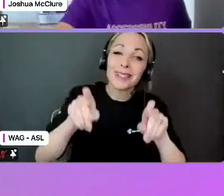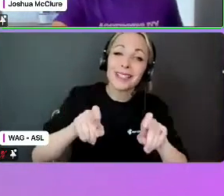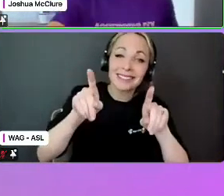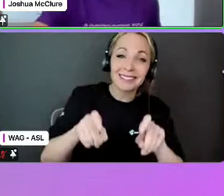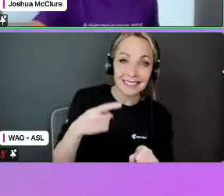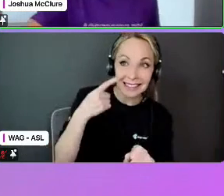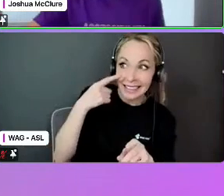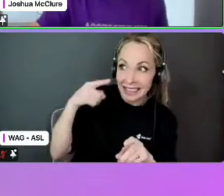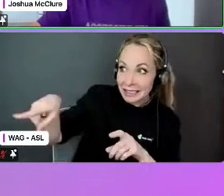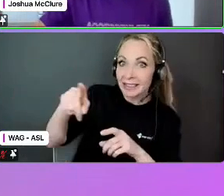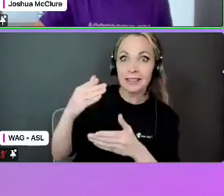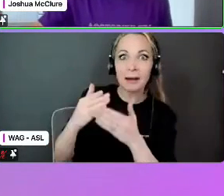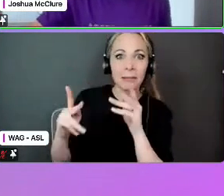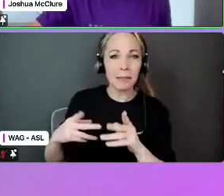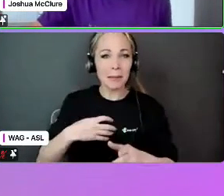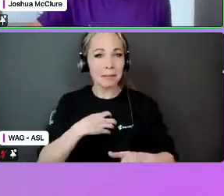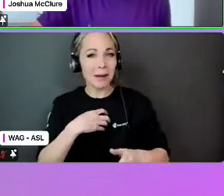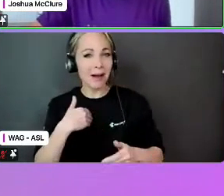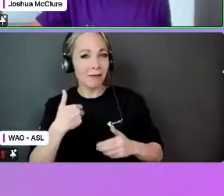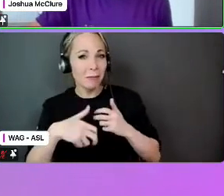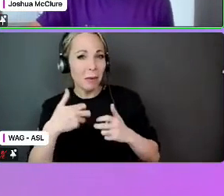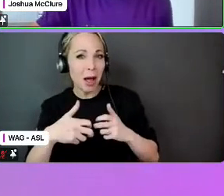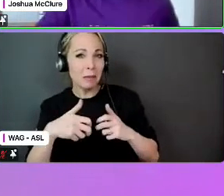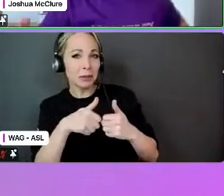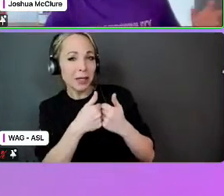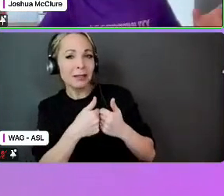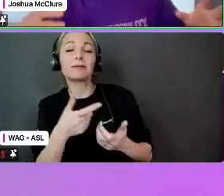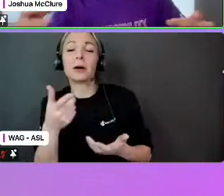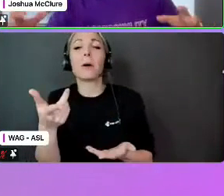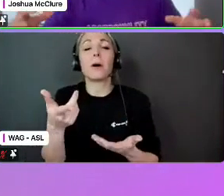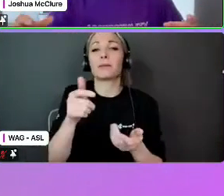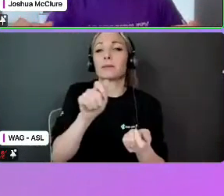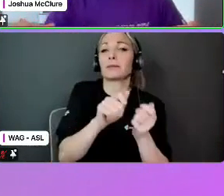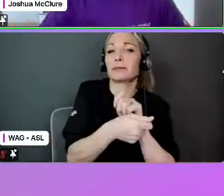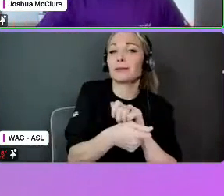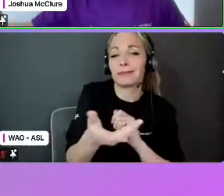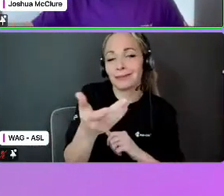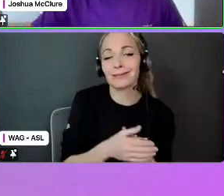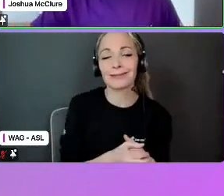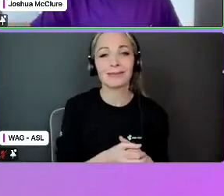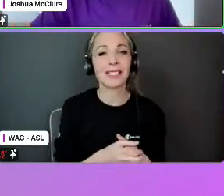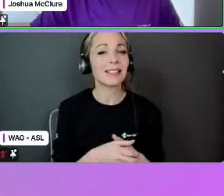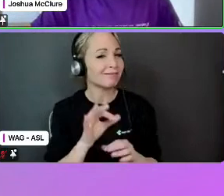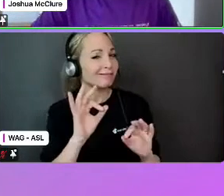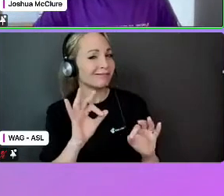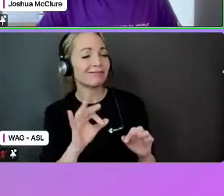page. But again, I can double this I encourage you to test and see if that's a problem for anyone.